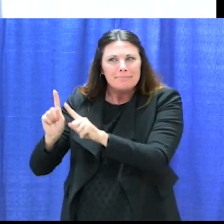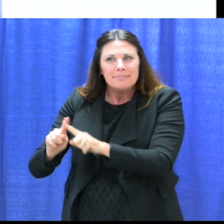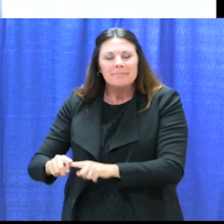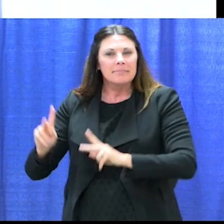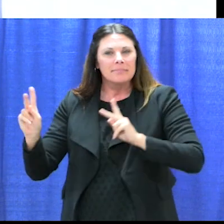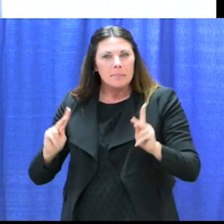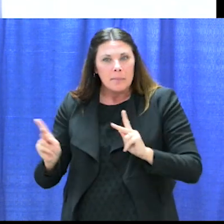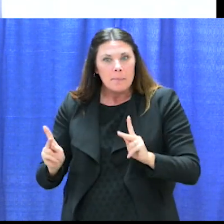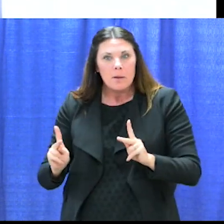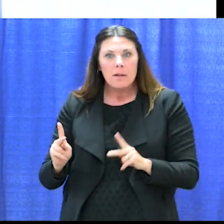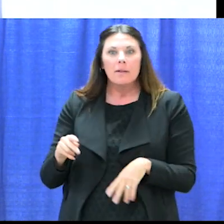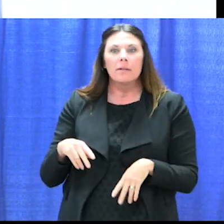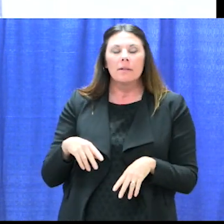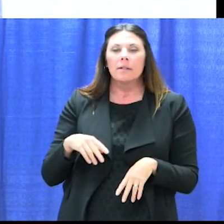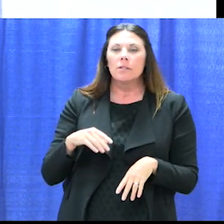tablets into the hands of students.